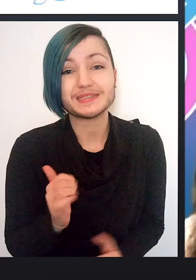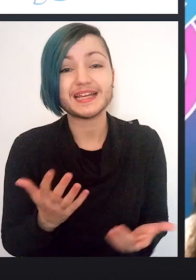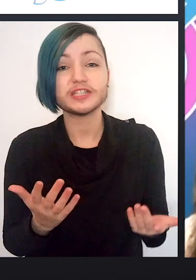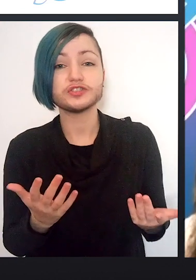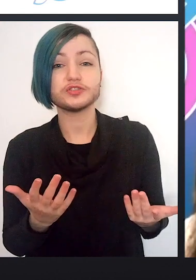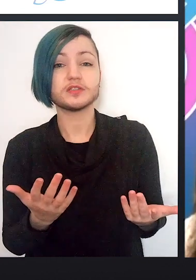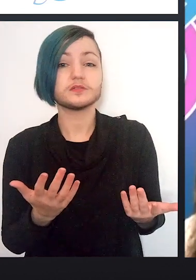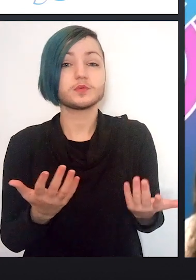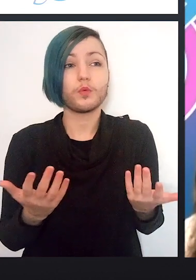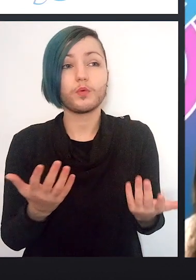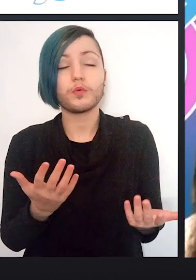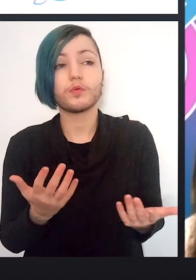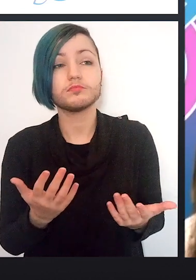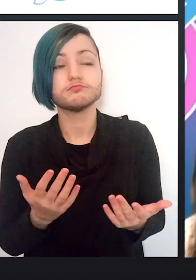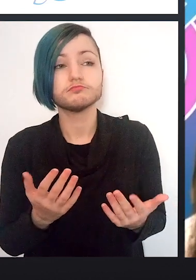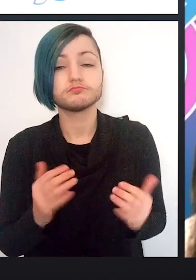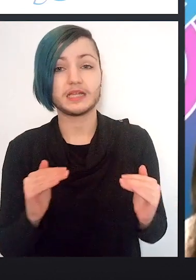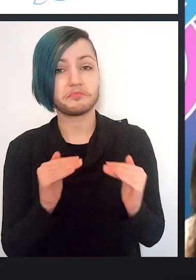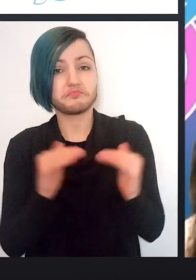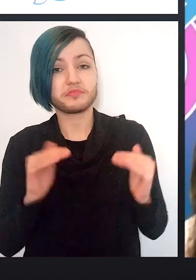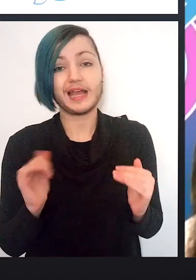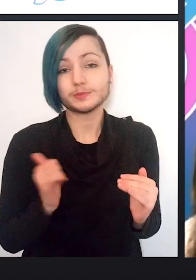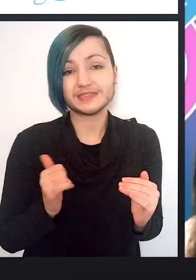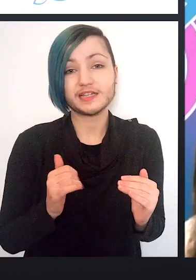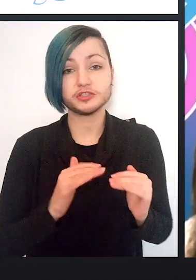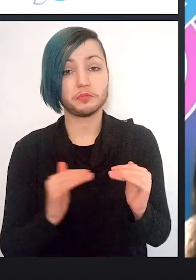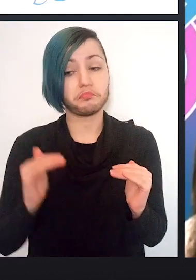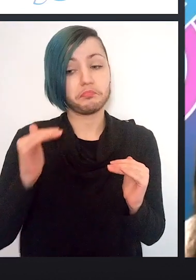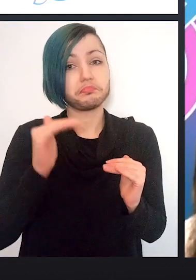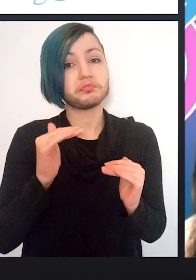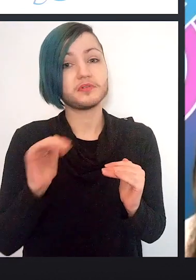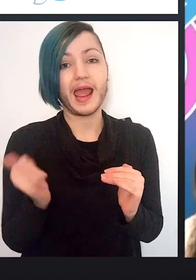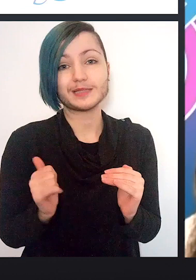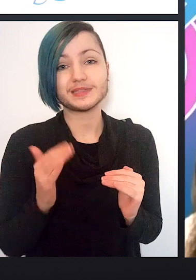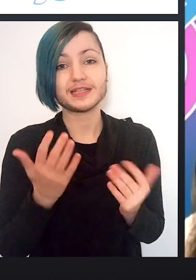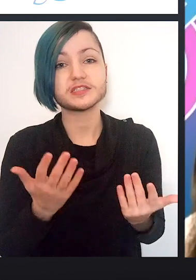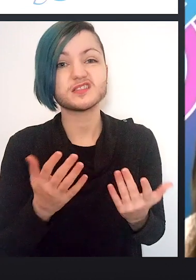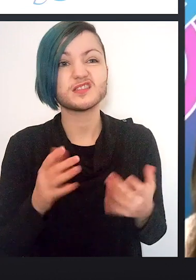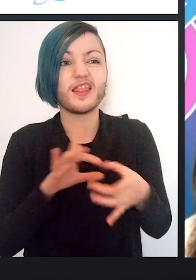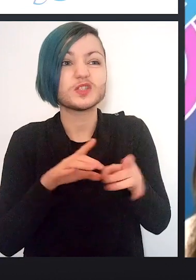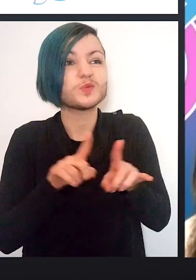expectations around that, or had it exceeded your expectations in terms of sexual function,